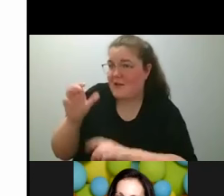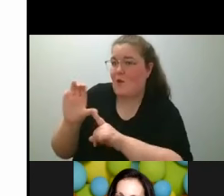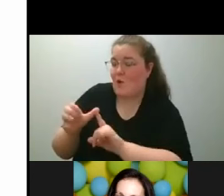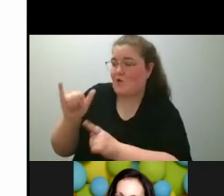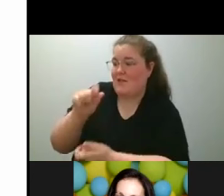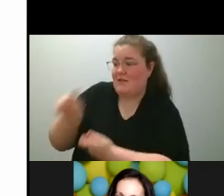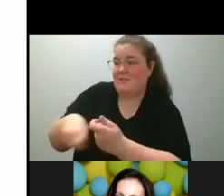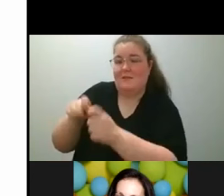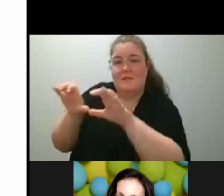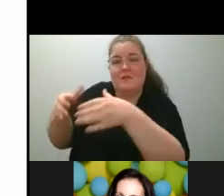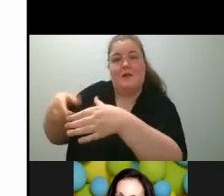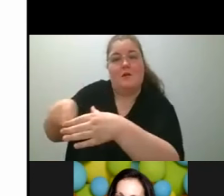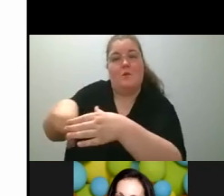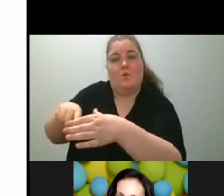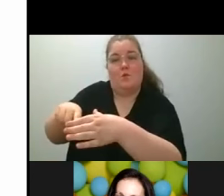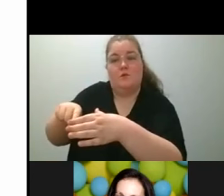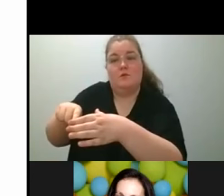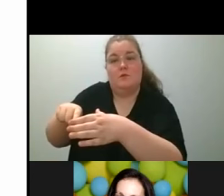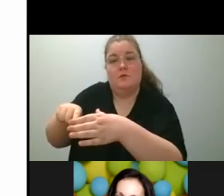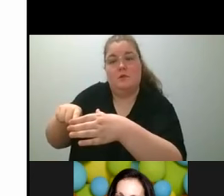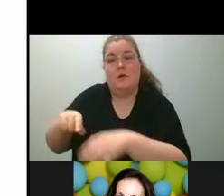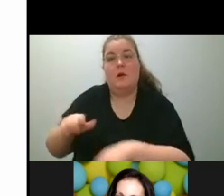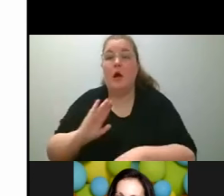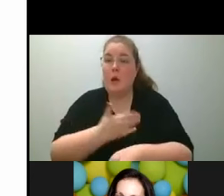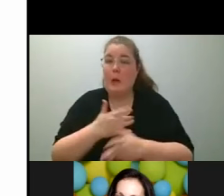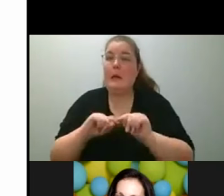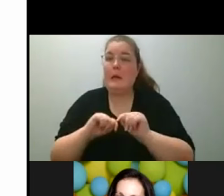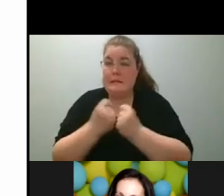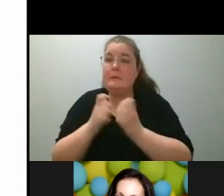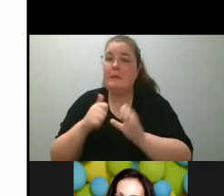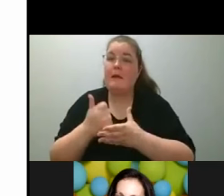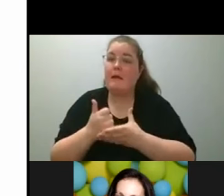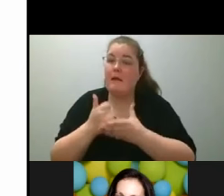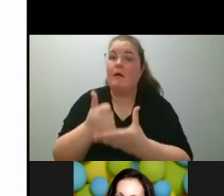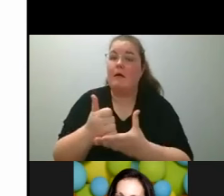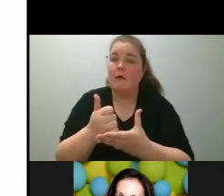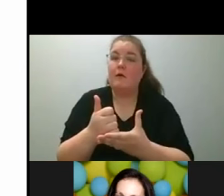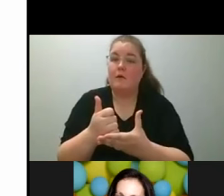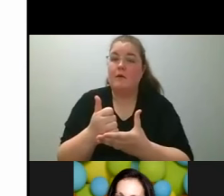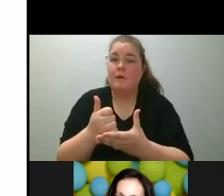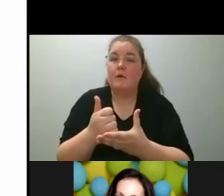And that's an area where our team can help and certainly additional training